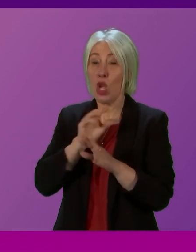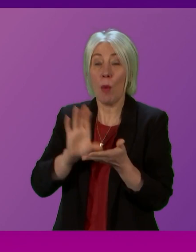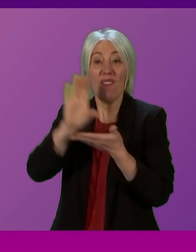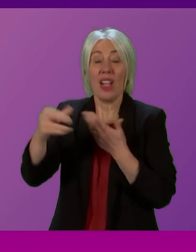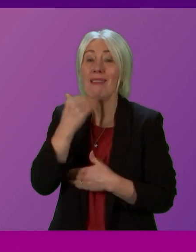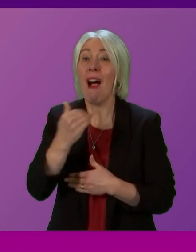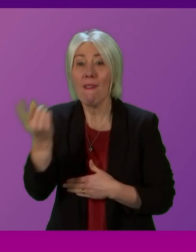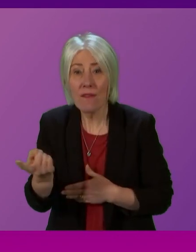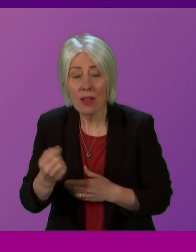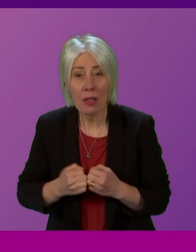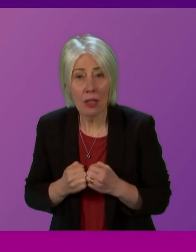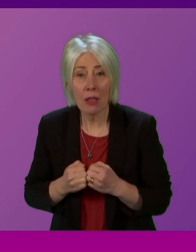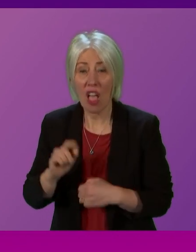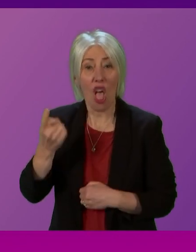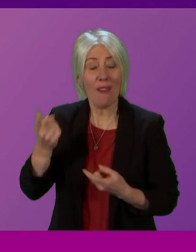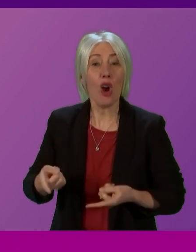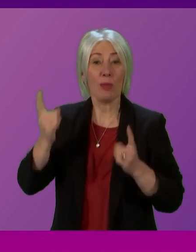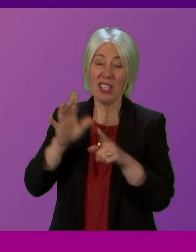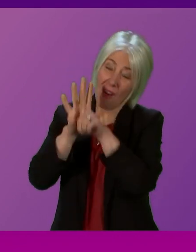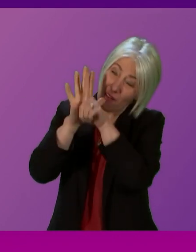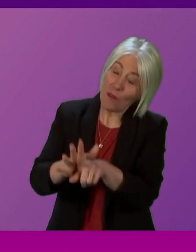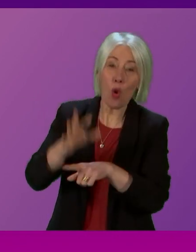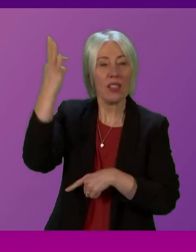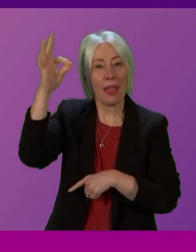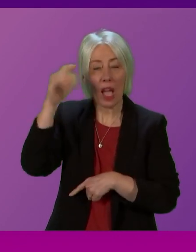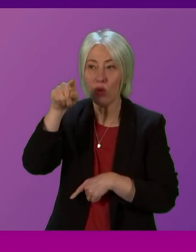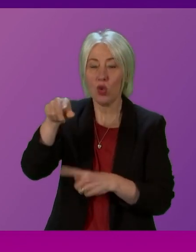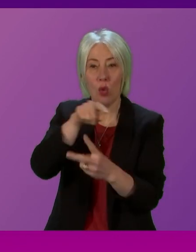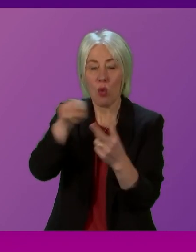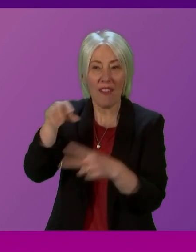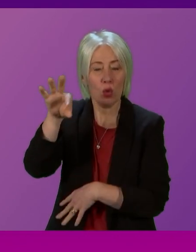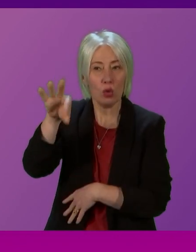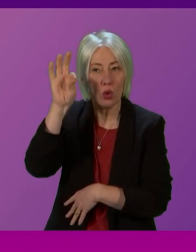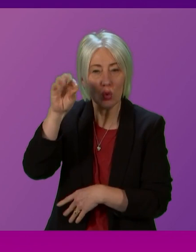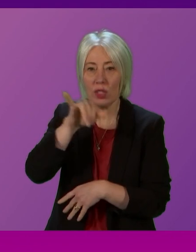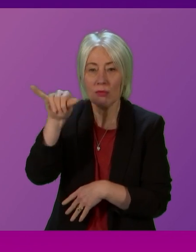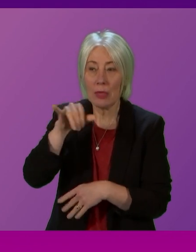The First Minister is forcing councils to choose between deep cuts to local services